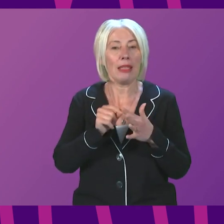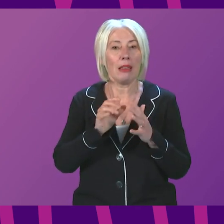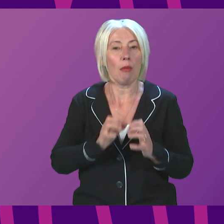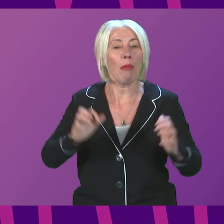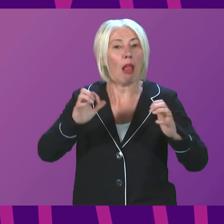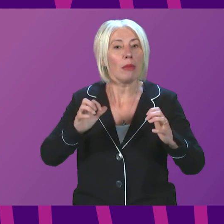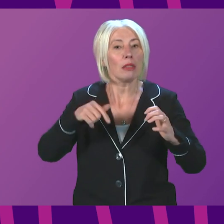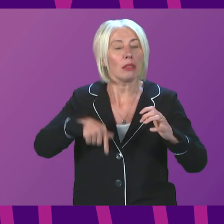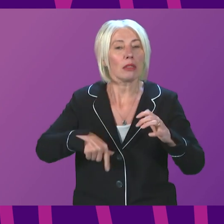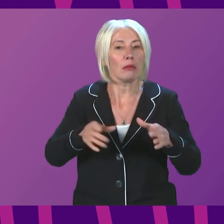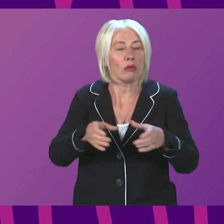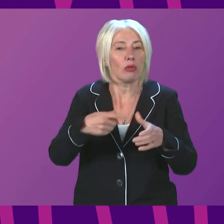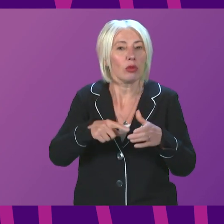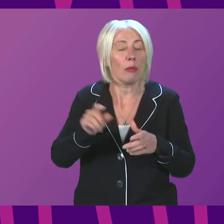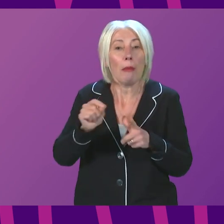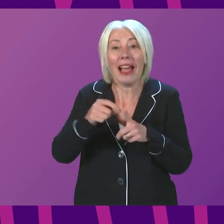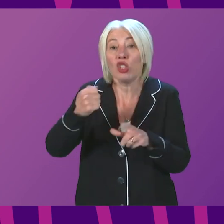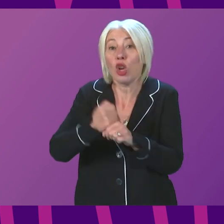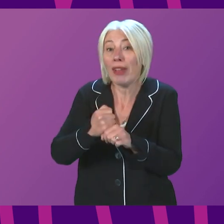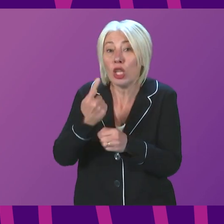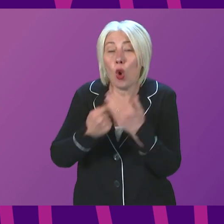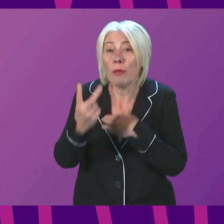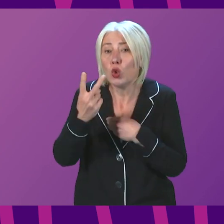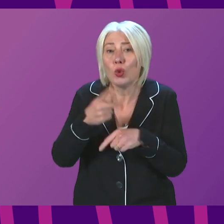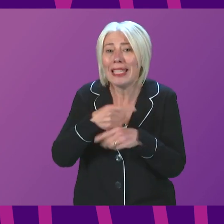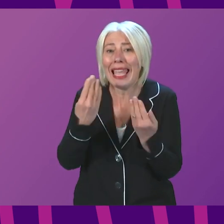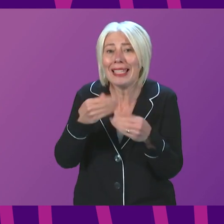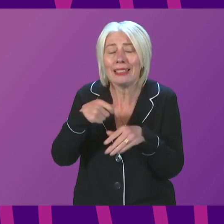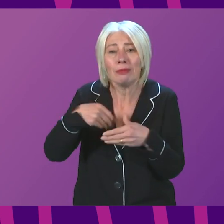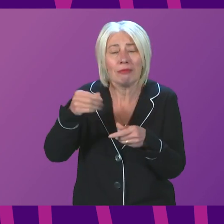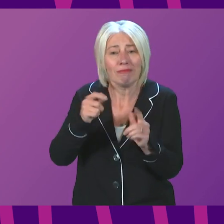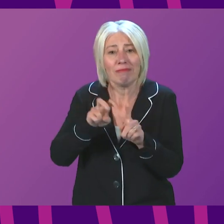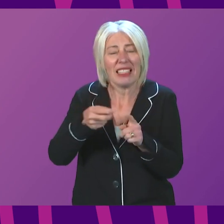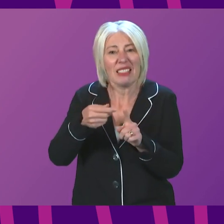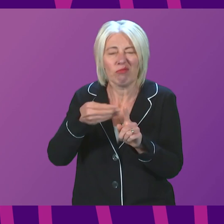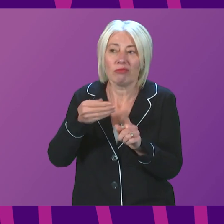Patrick Grady has served just two days of suspension from the SNP at Westminster.